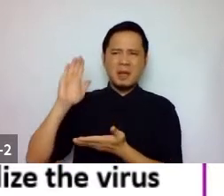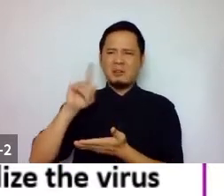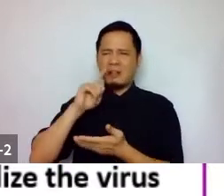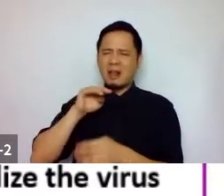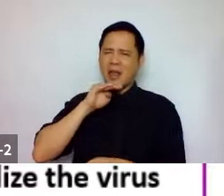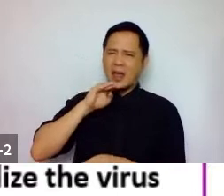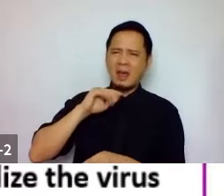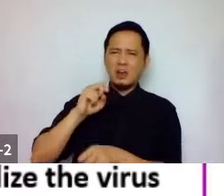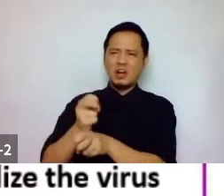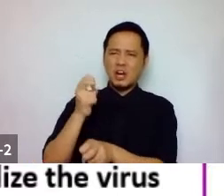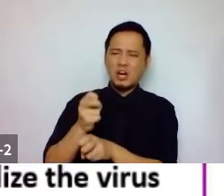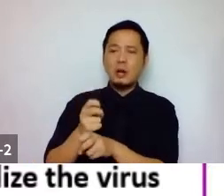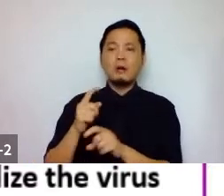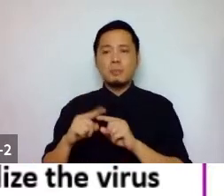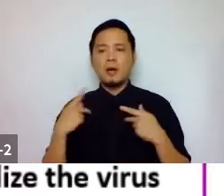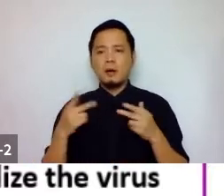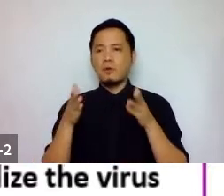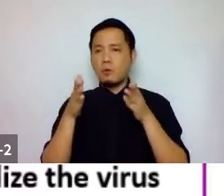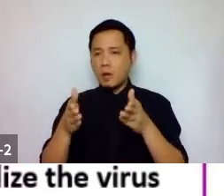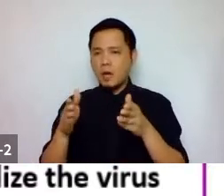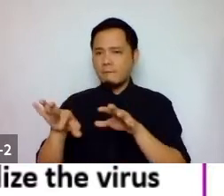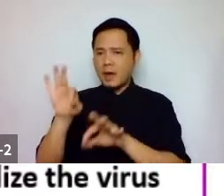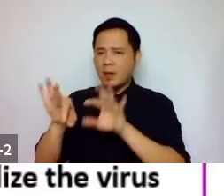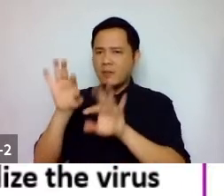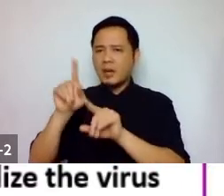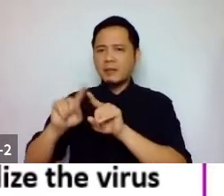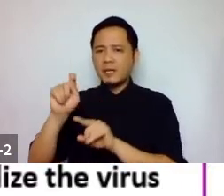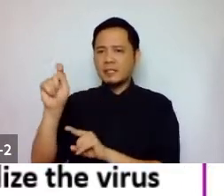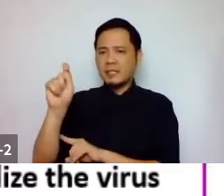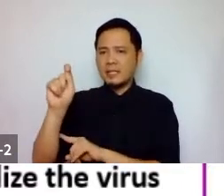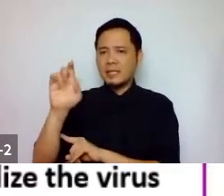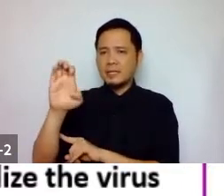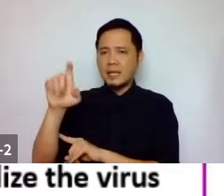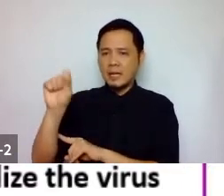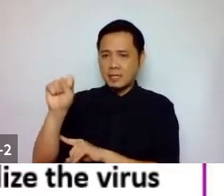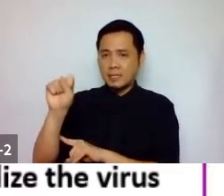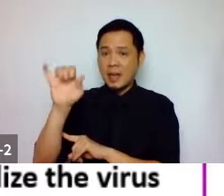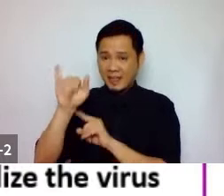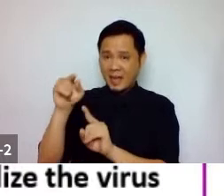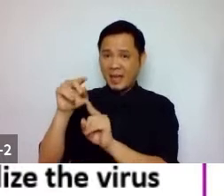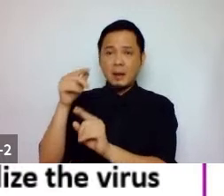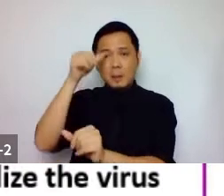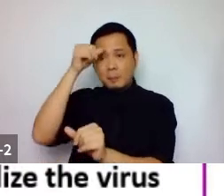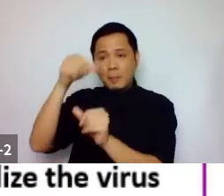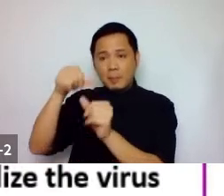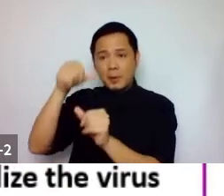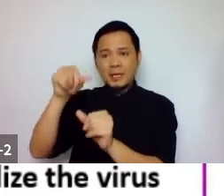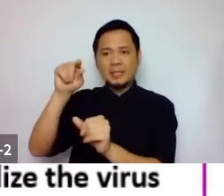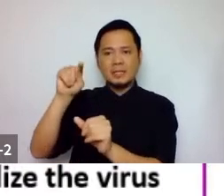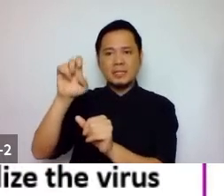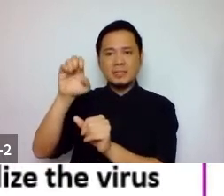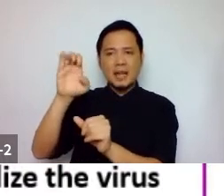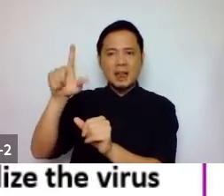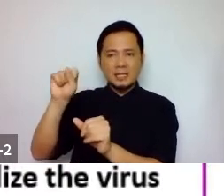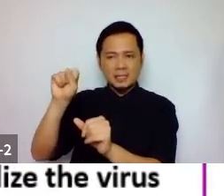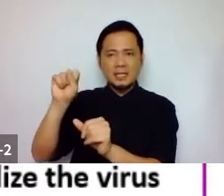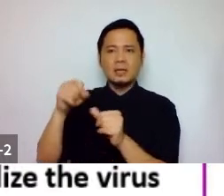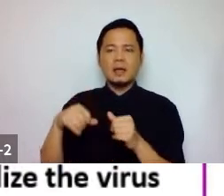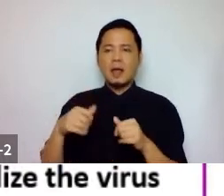But there are ways to detect the T-cells and we want the memory T-cells and what we call T-helper one responses.